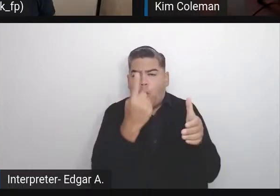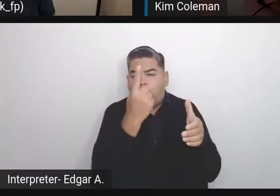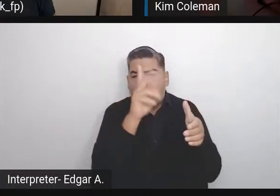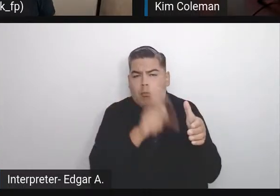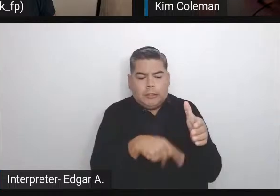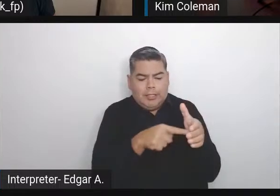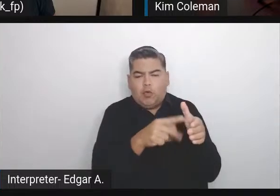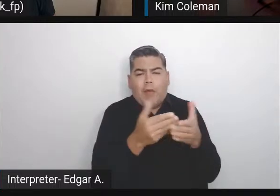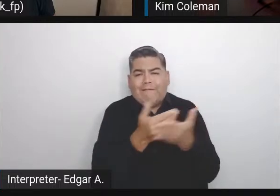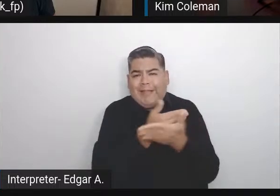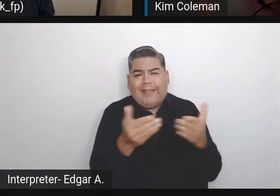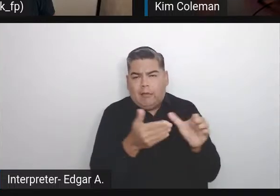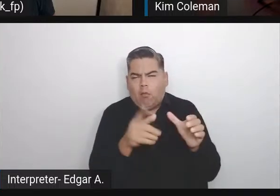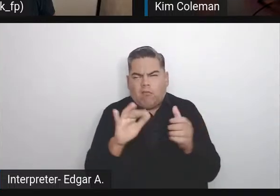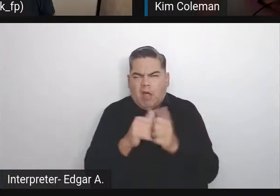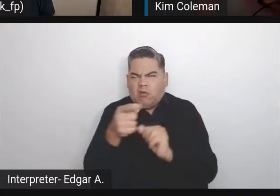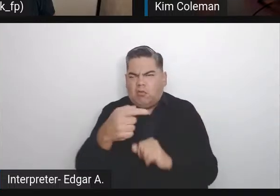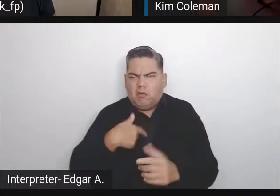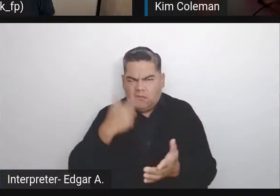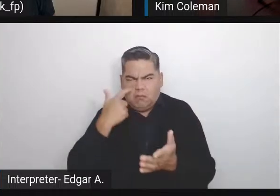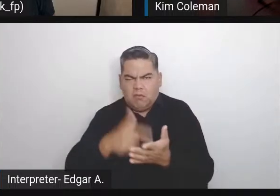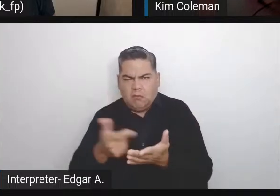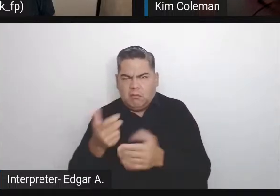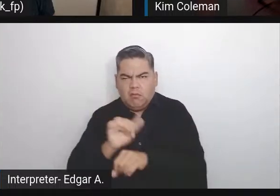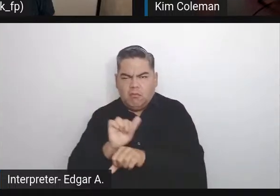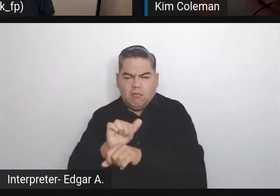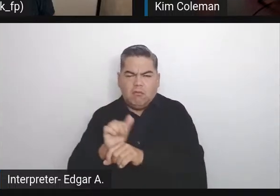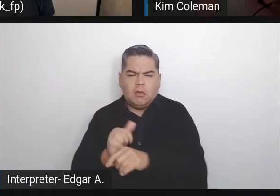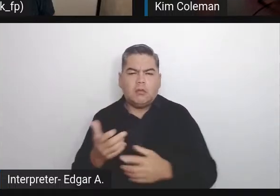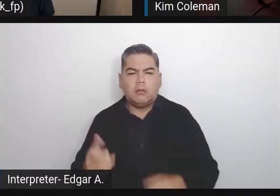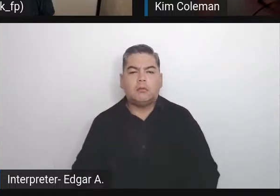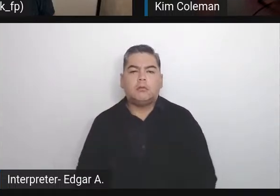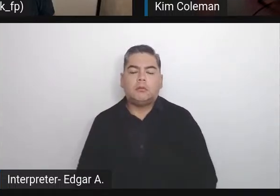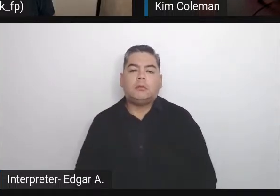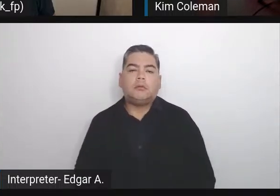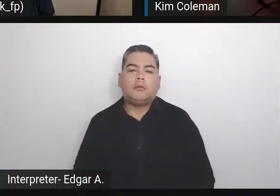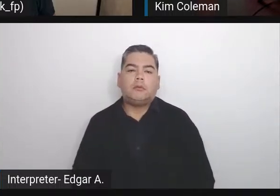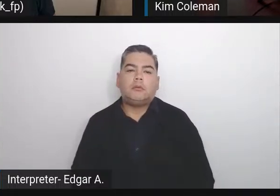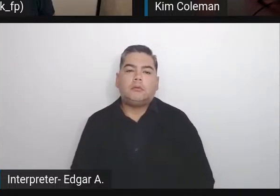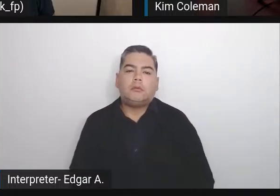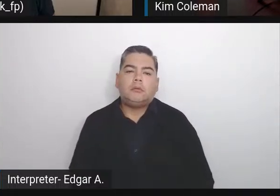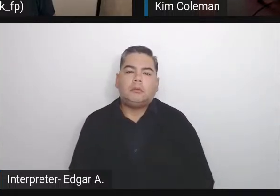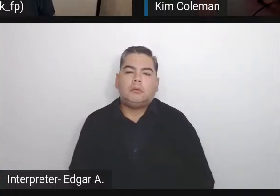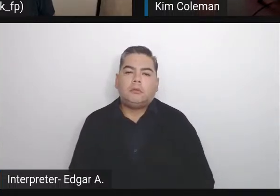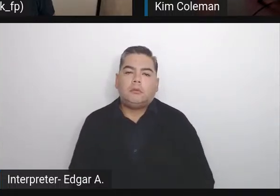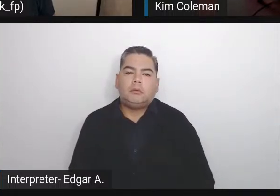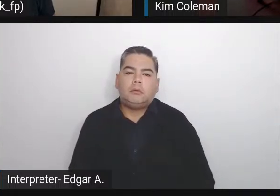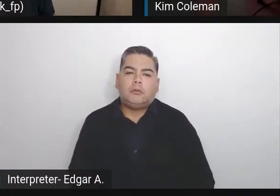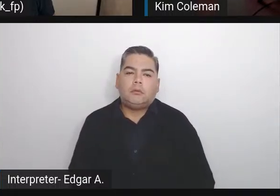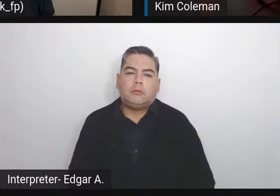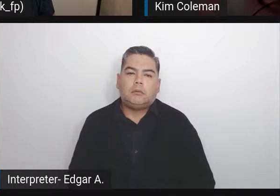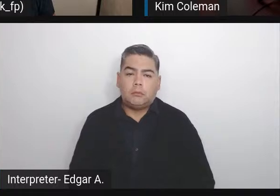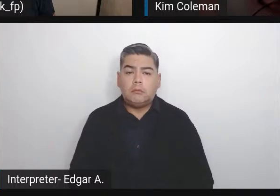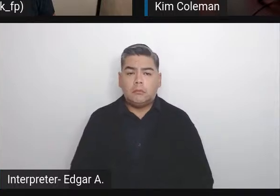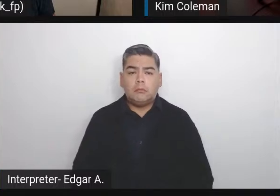accessibility testing in CI / CD? Or depending on team size could be a person who does everything. How Have you seen network?